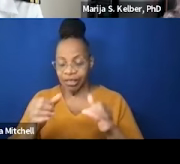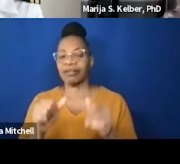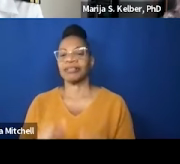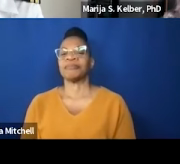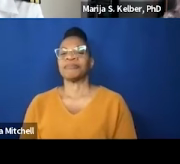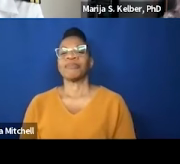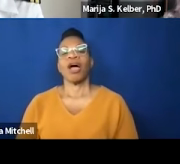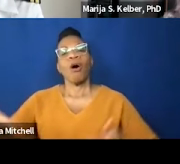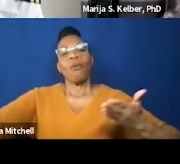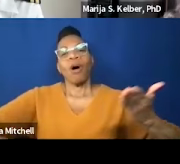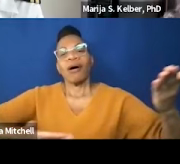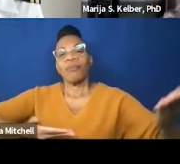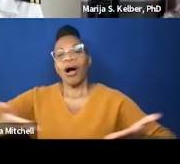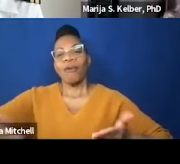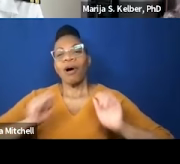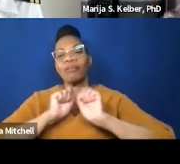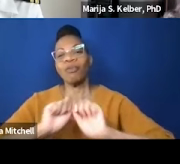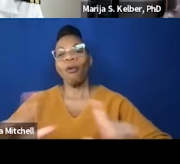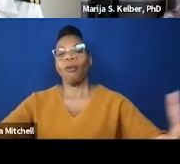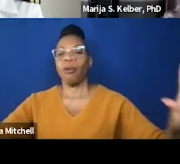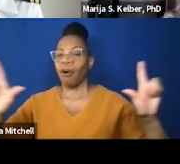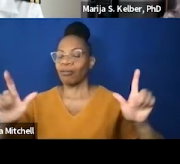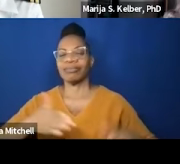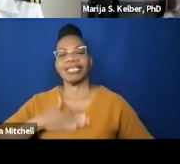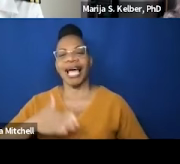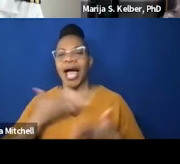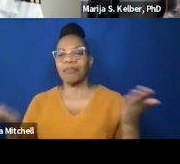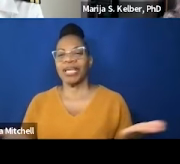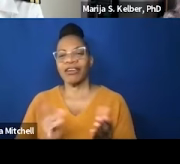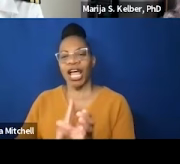So welcome to everyone. We're so glad that you're here and are joining us for this webinar.